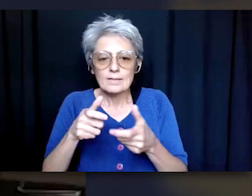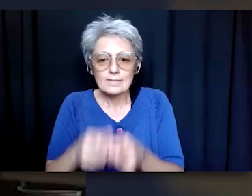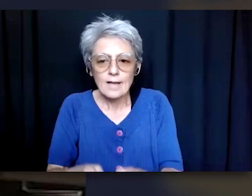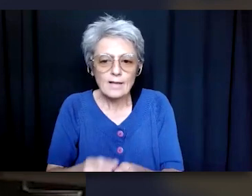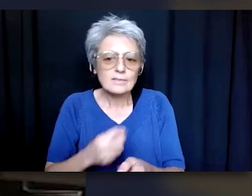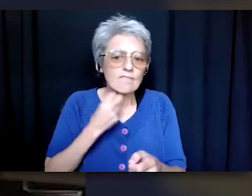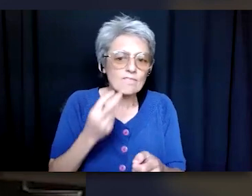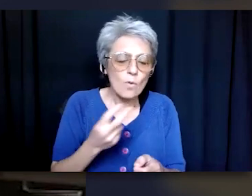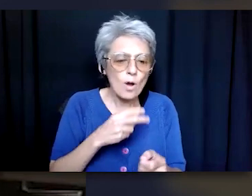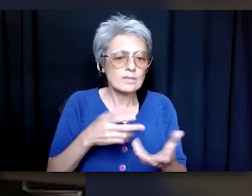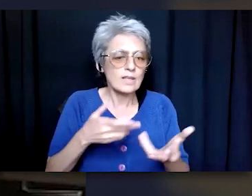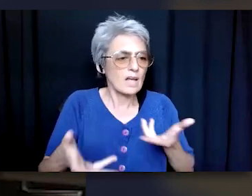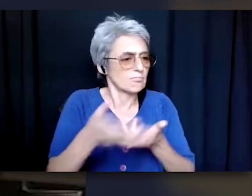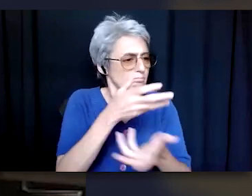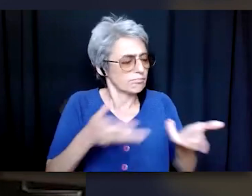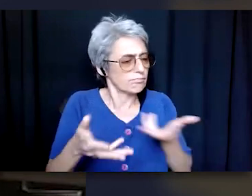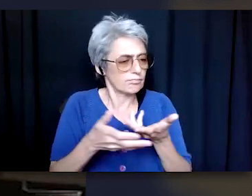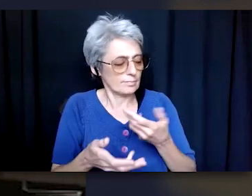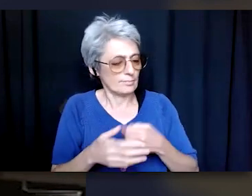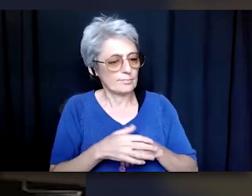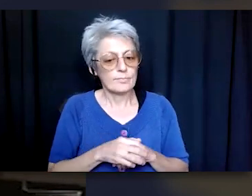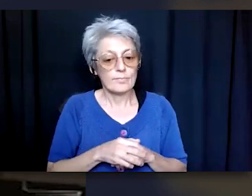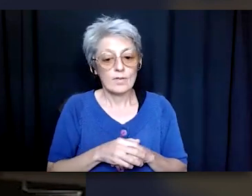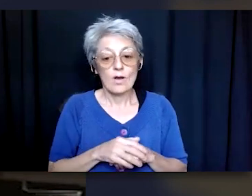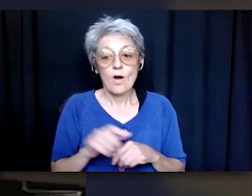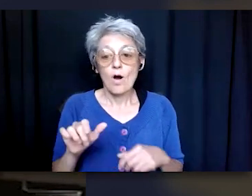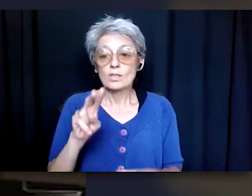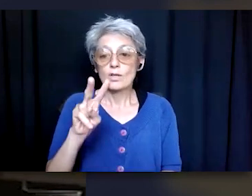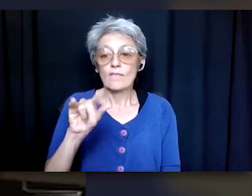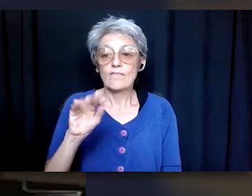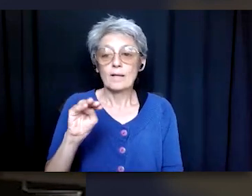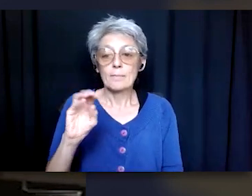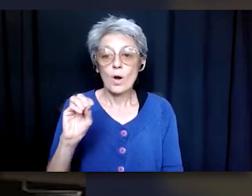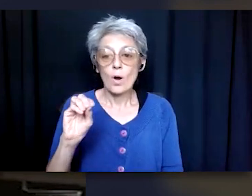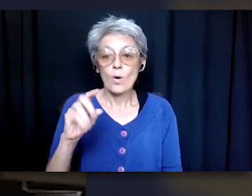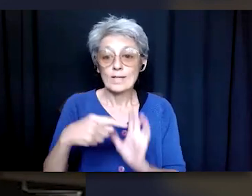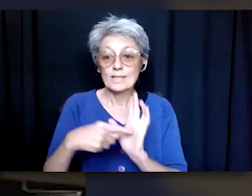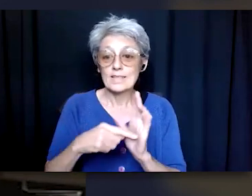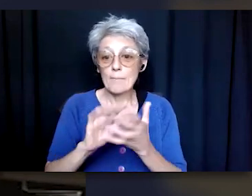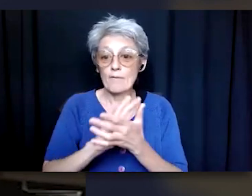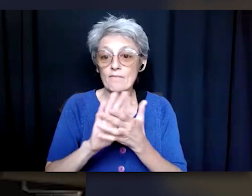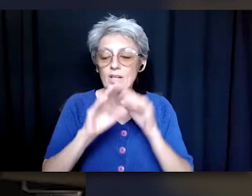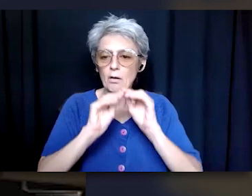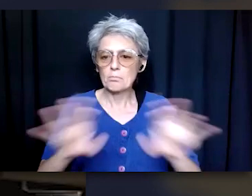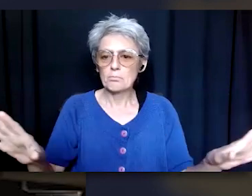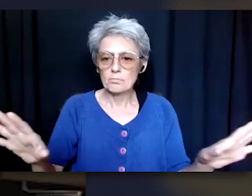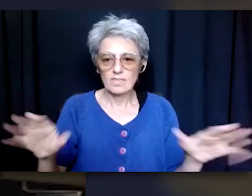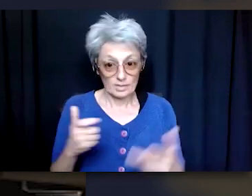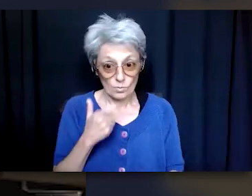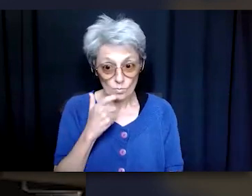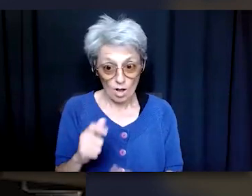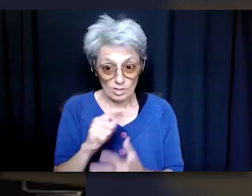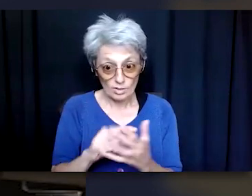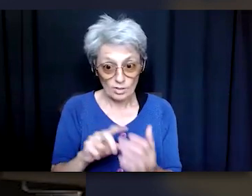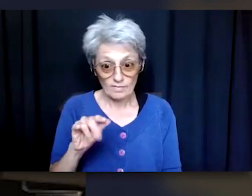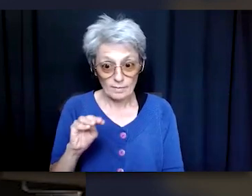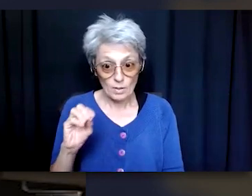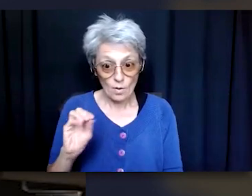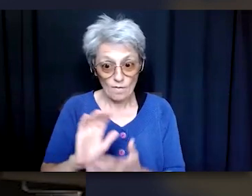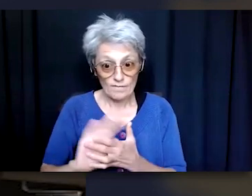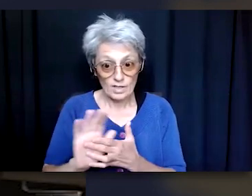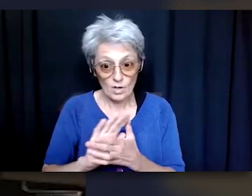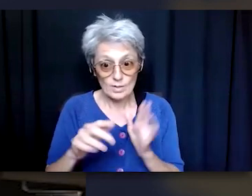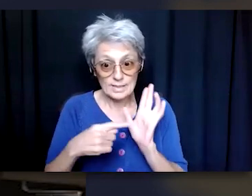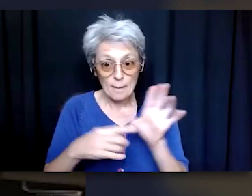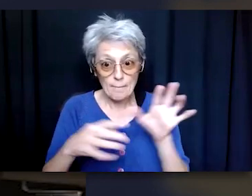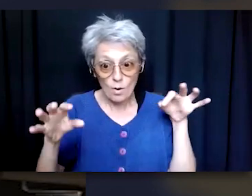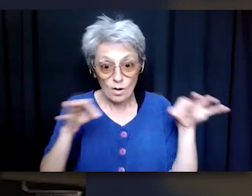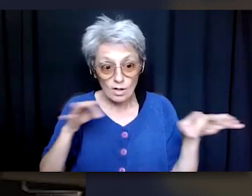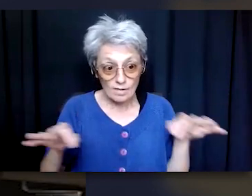Vimeo demo videos. How many of you have watched any of these? They’re kind of fascinating because,